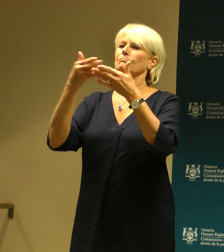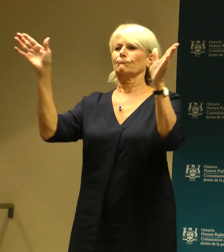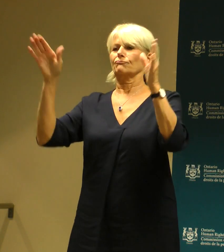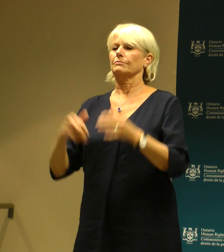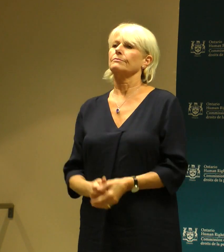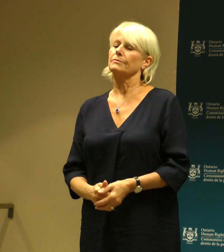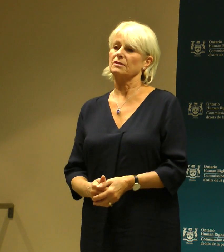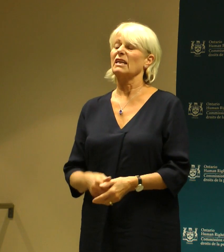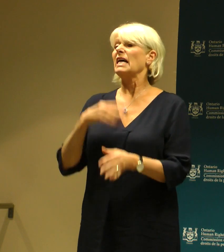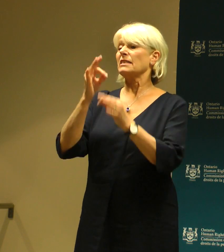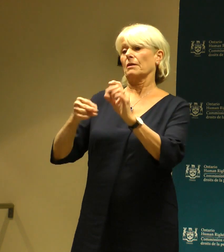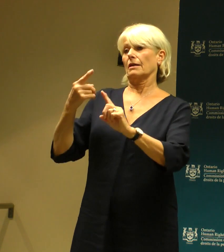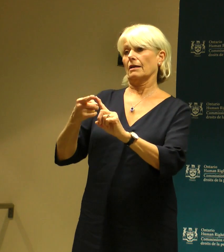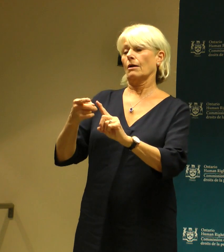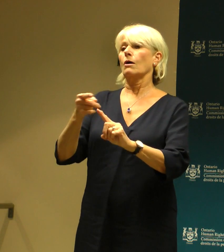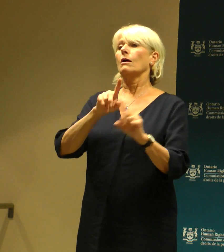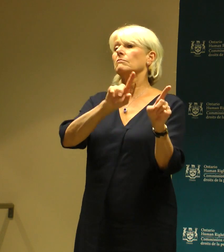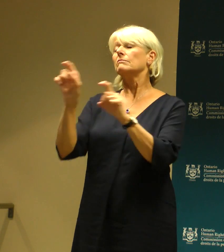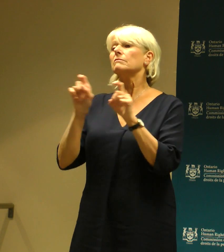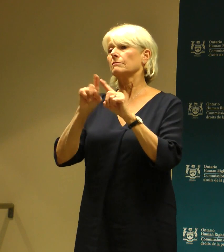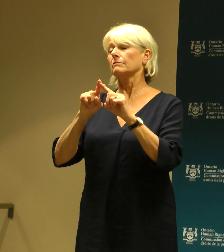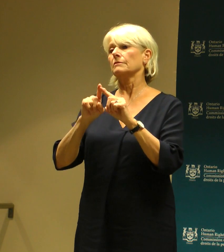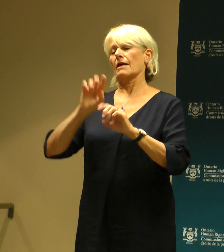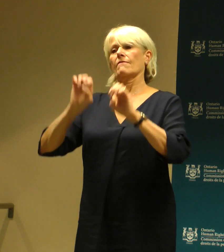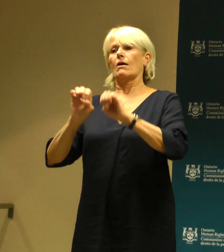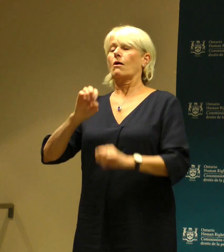Put simply, the inquiry will evaluate whether students in Ontario’s public